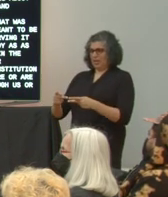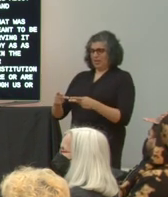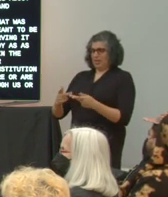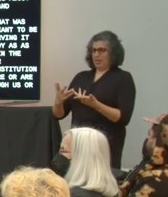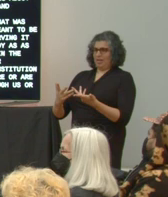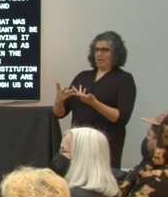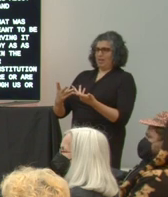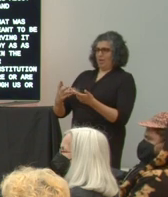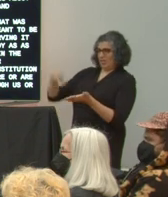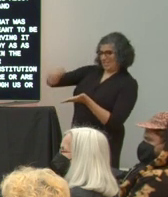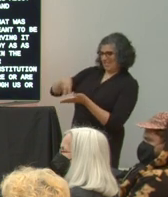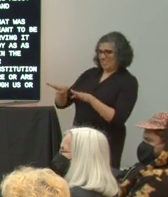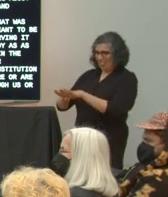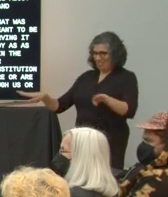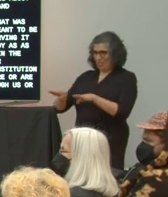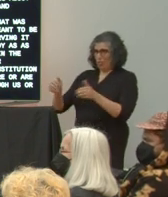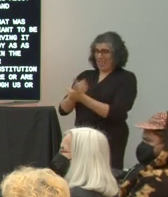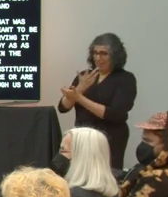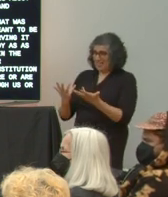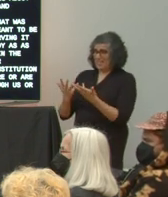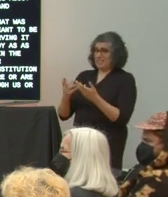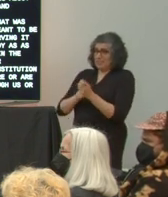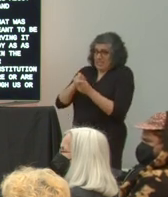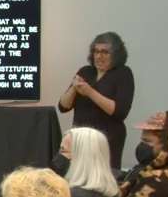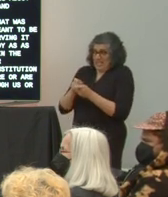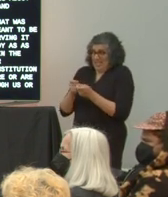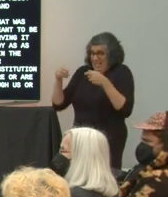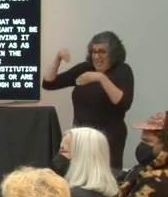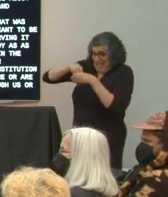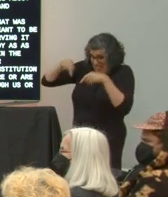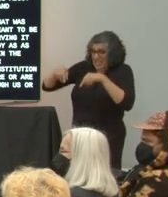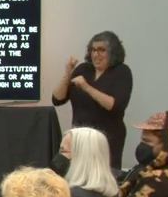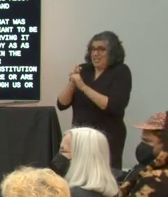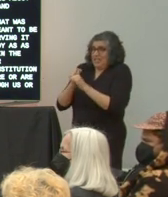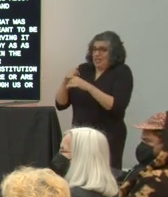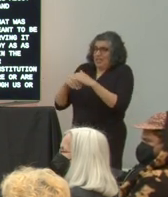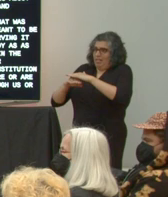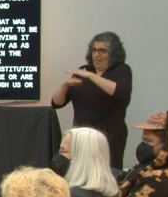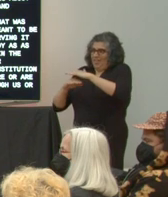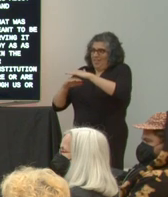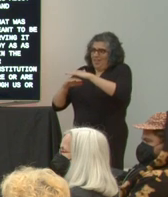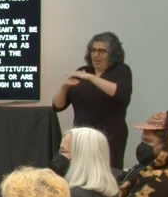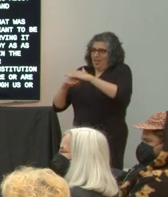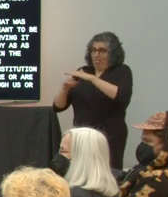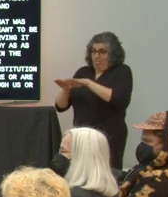dancing on this floor? Everything that specifically in this institution like that underneath, for, has so much